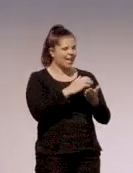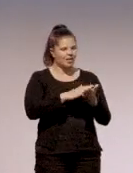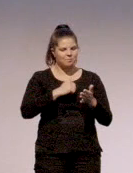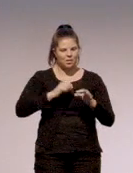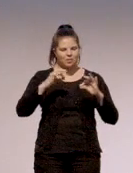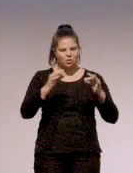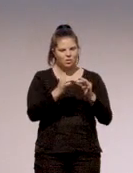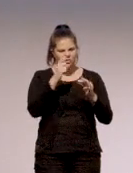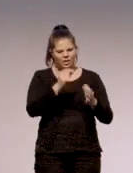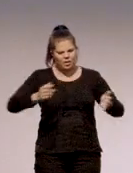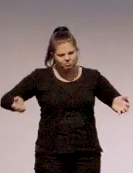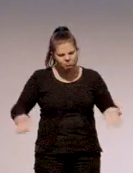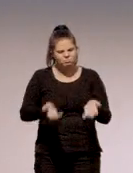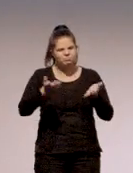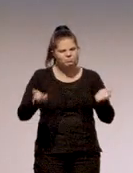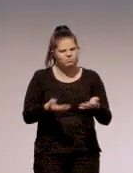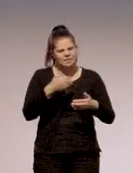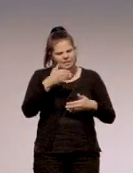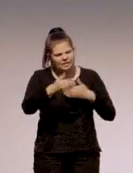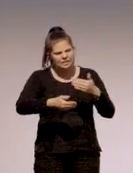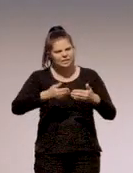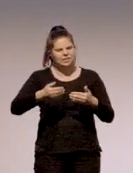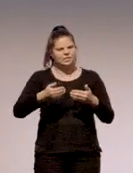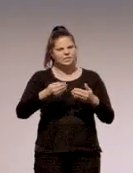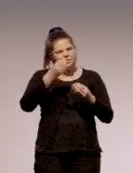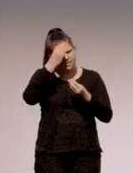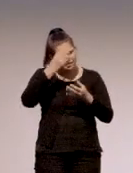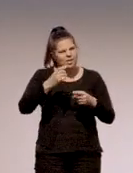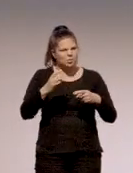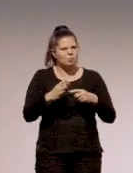make...to really drive home the point that, you know, a technicality